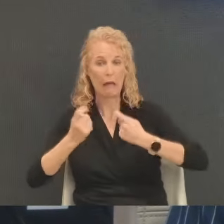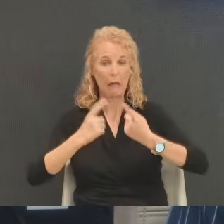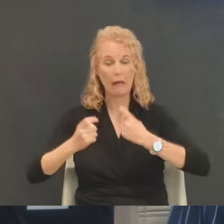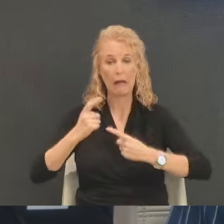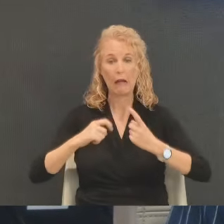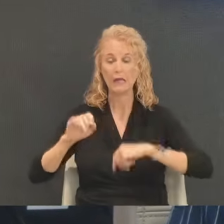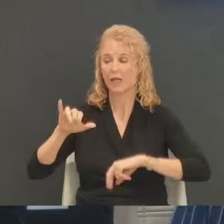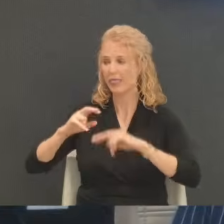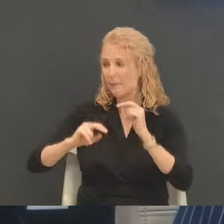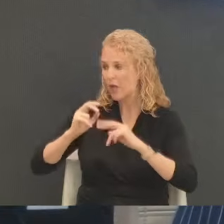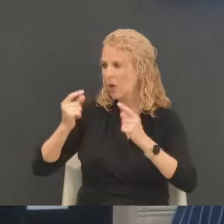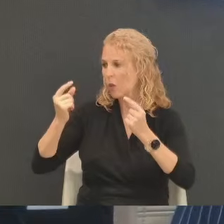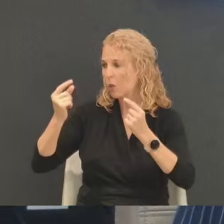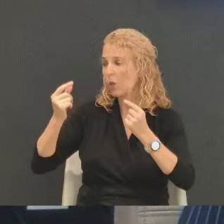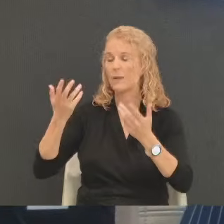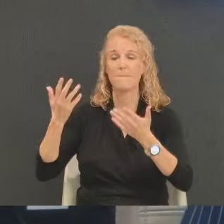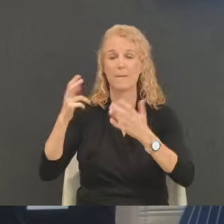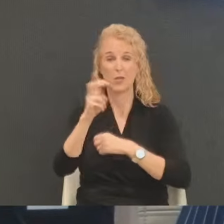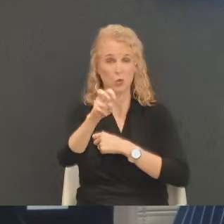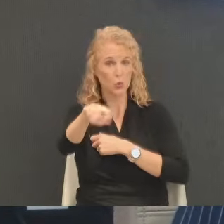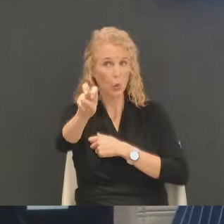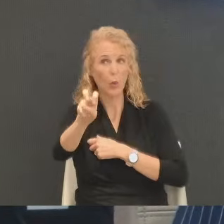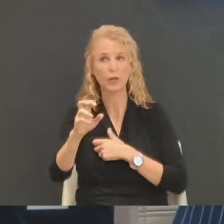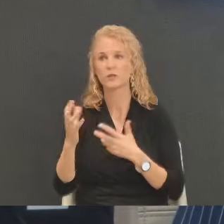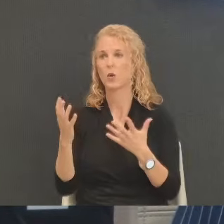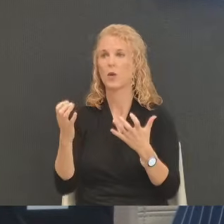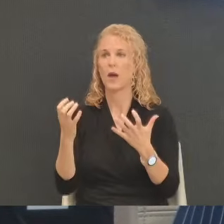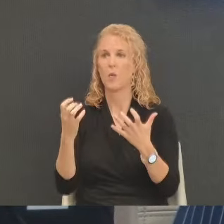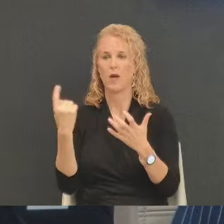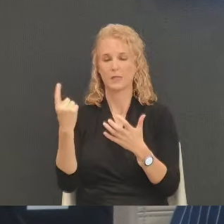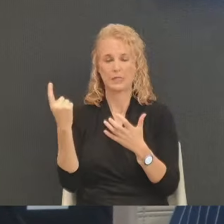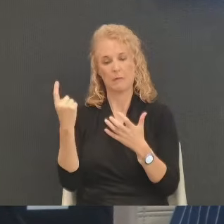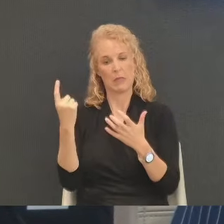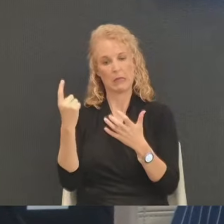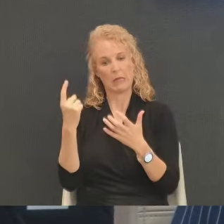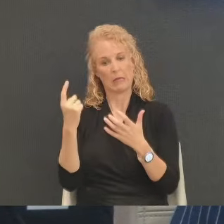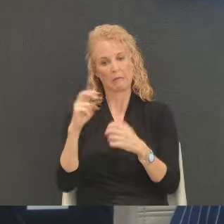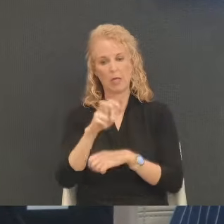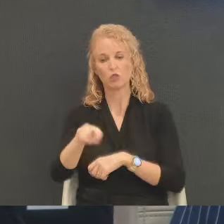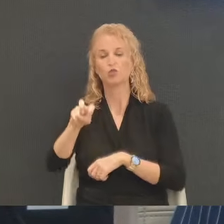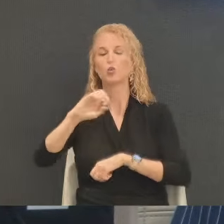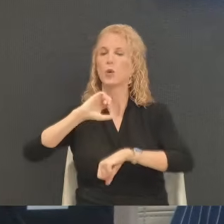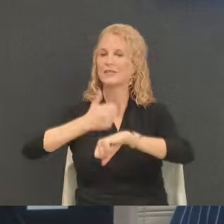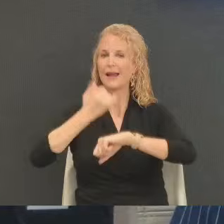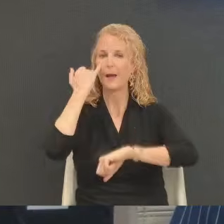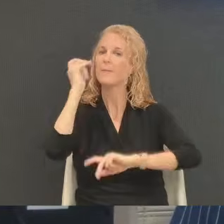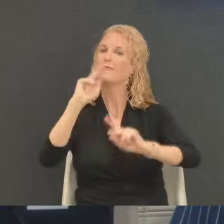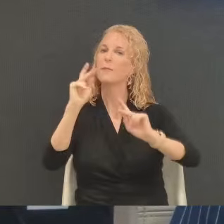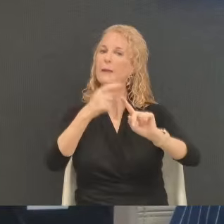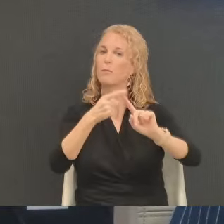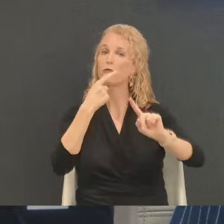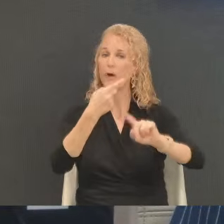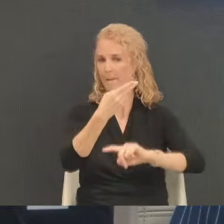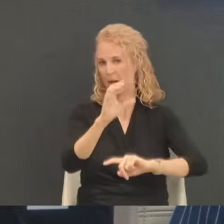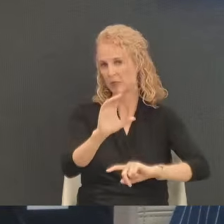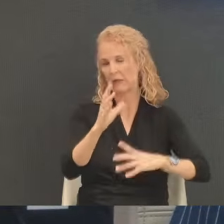to have a tour. So, I'd like to have some kind of tour set up so that we could have the community